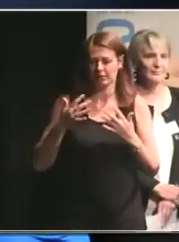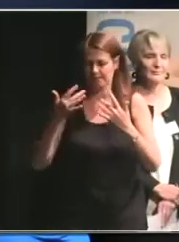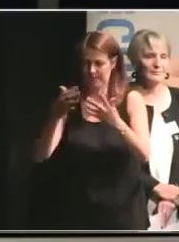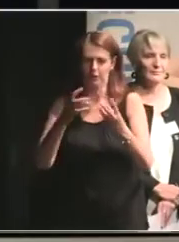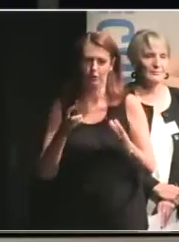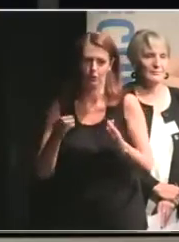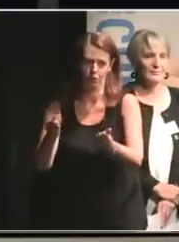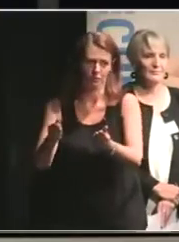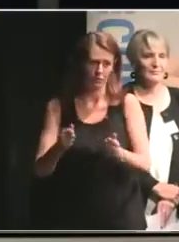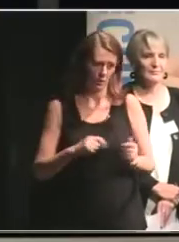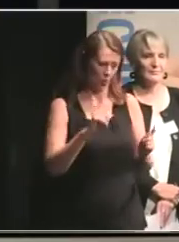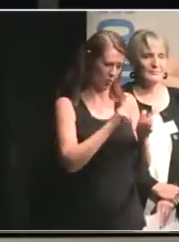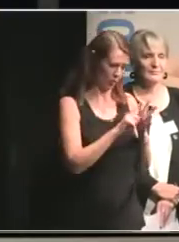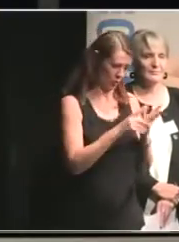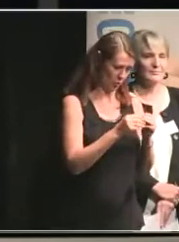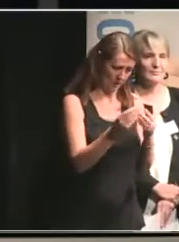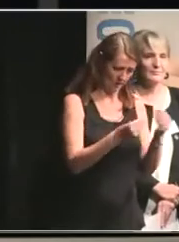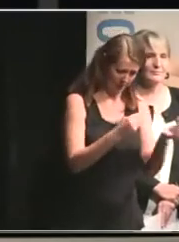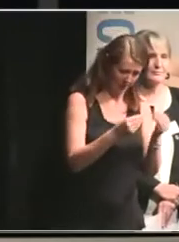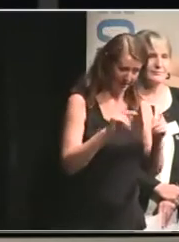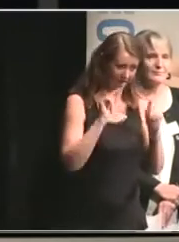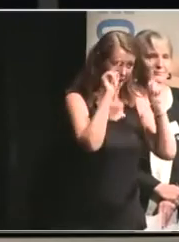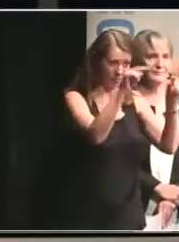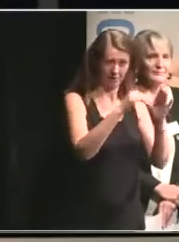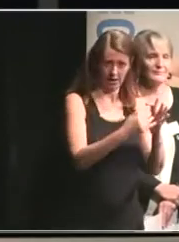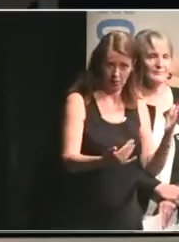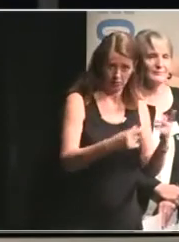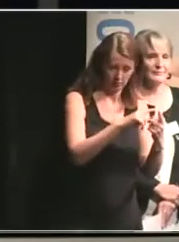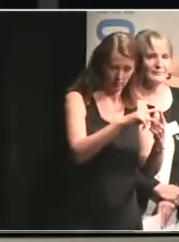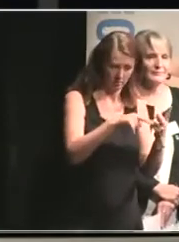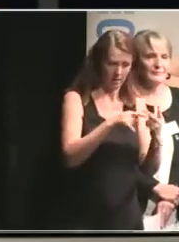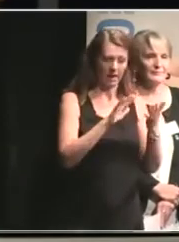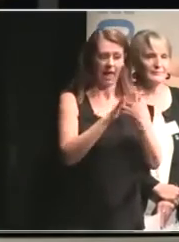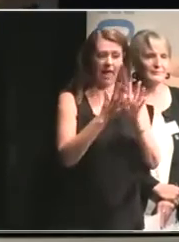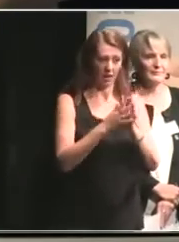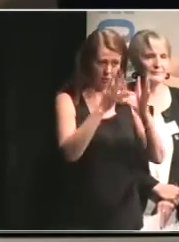There’s what do we do with the plastics that are out there now? How do we stop plastics